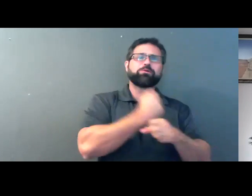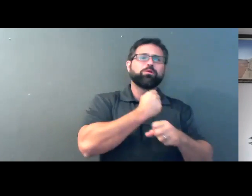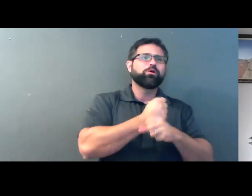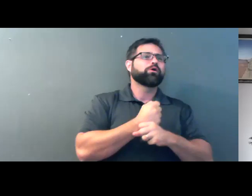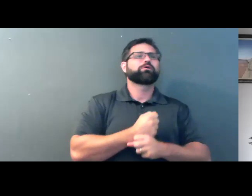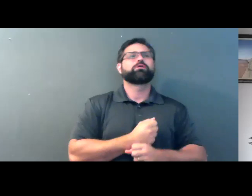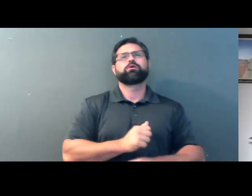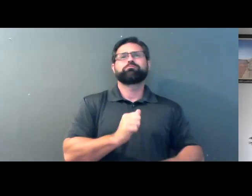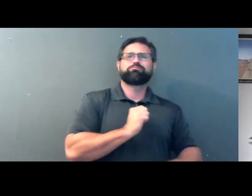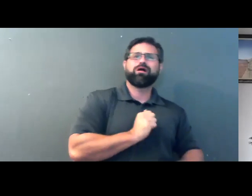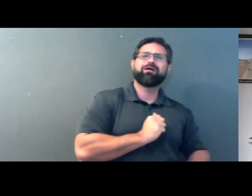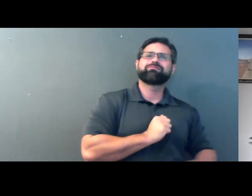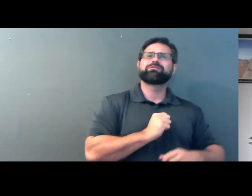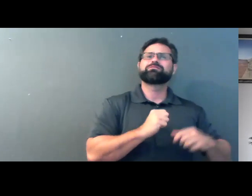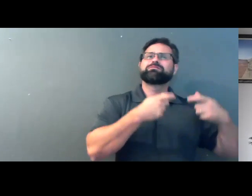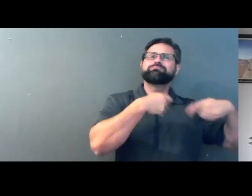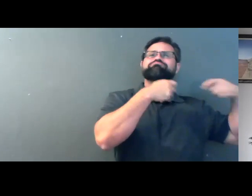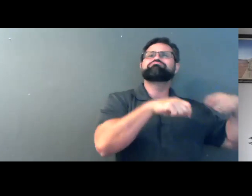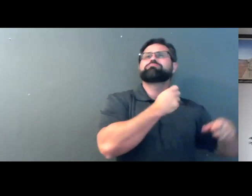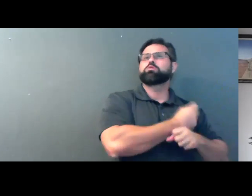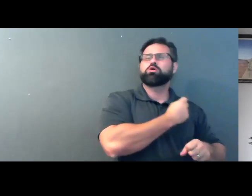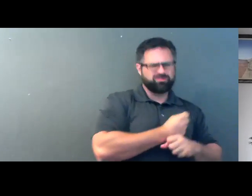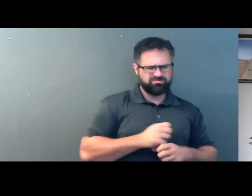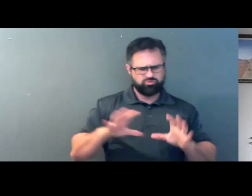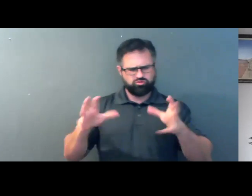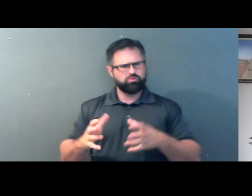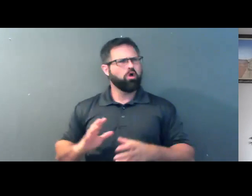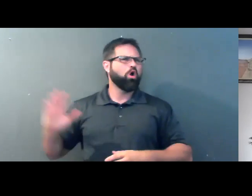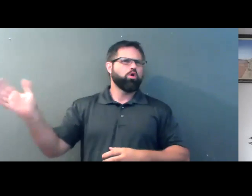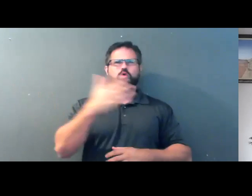want the group to be a forum where everybody is welcome and everybody is working together